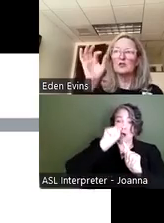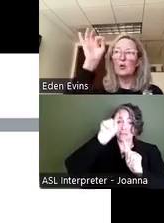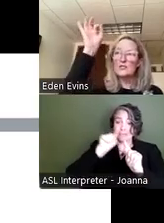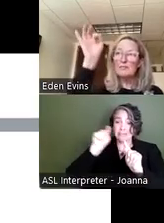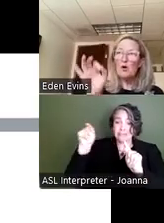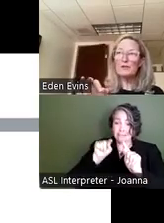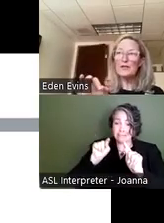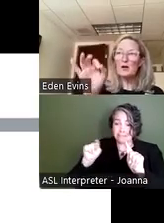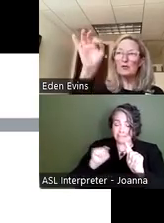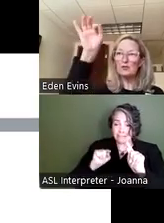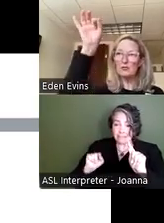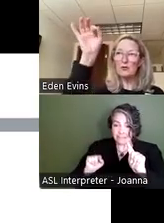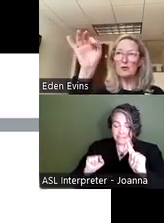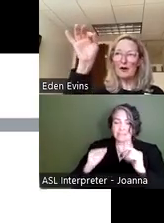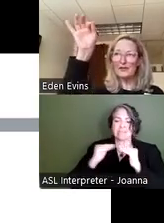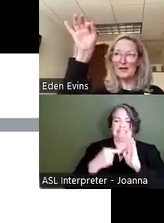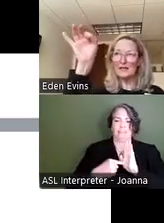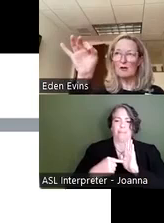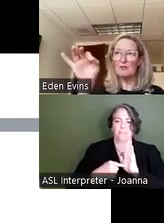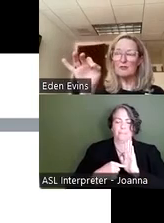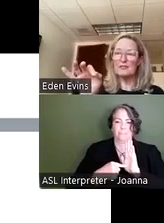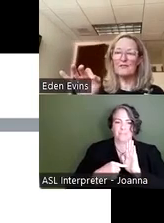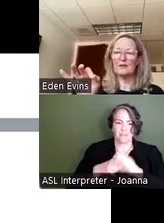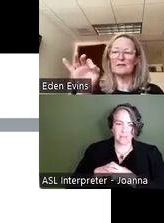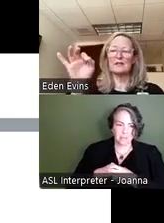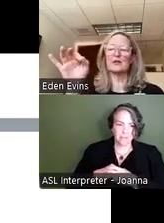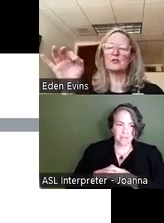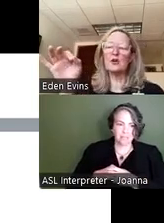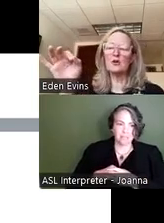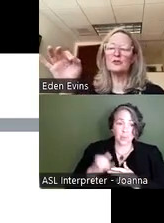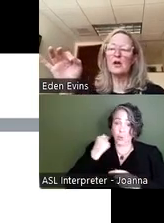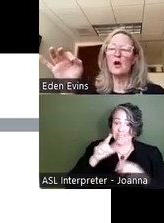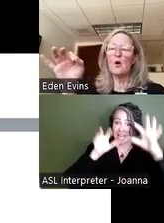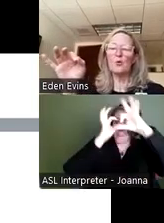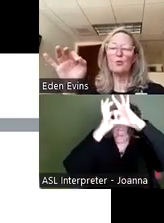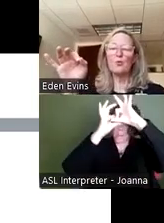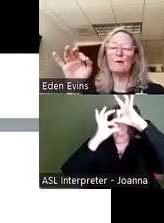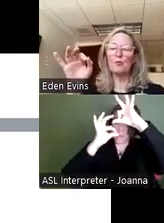So a spoke that goes through of dots that go through the different concentric circles. Red